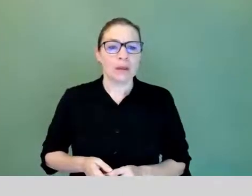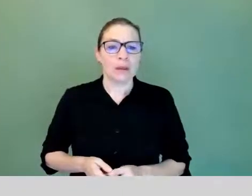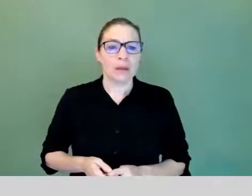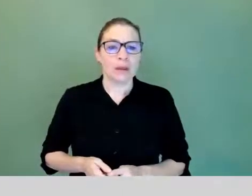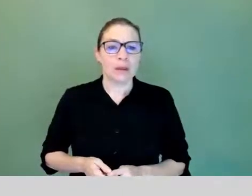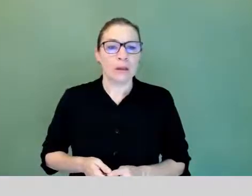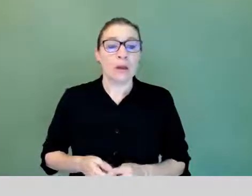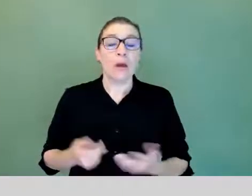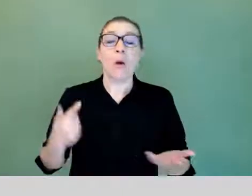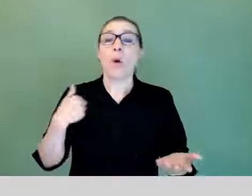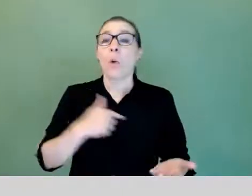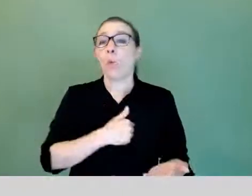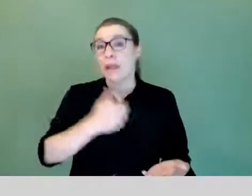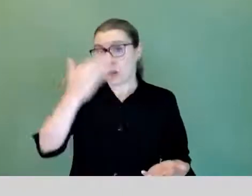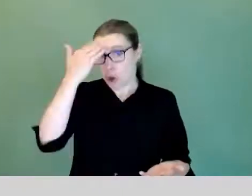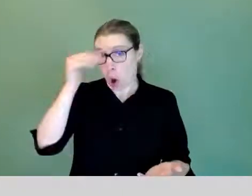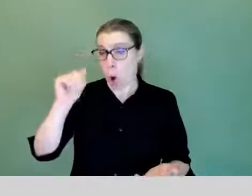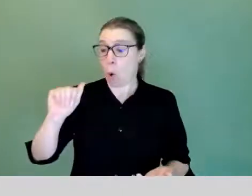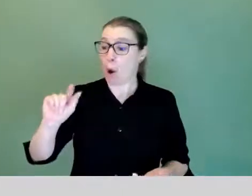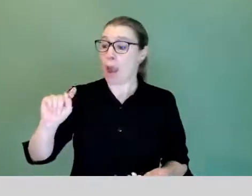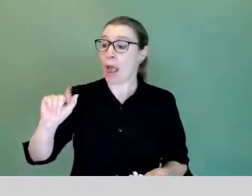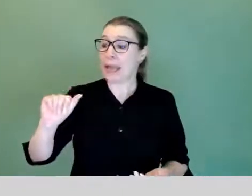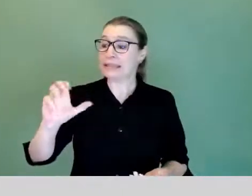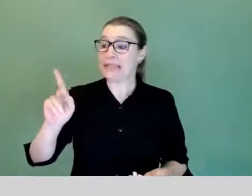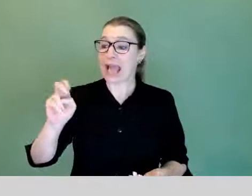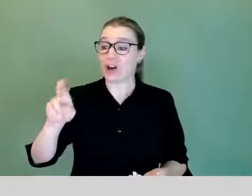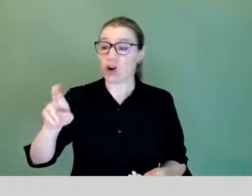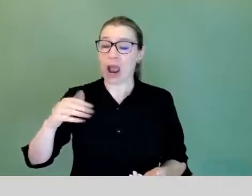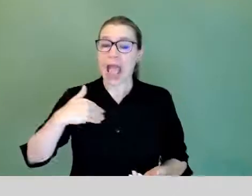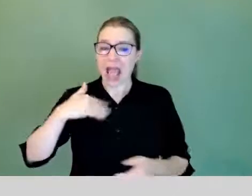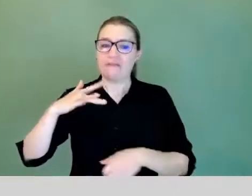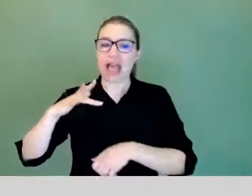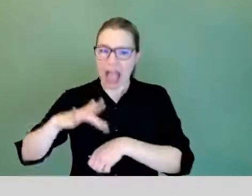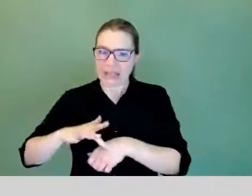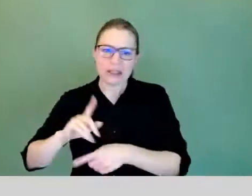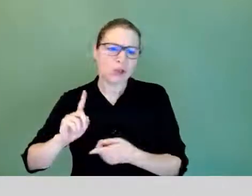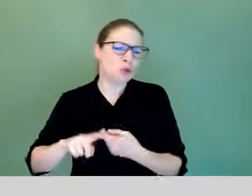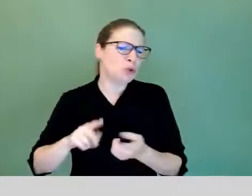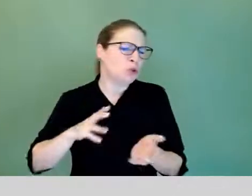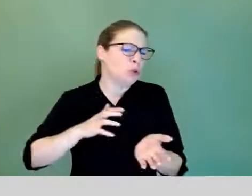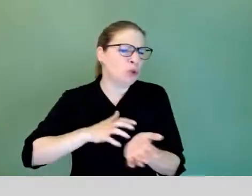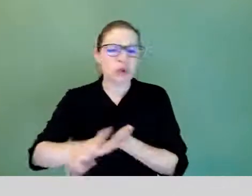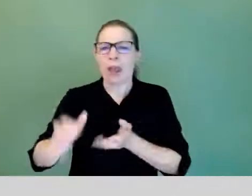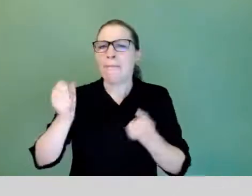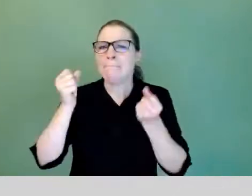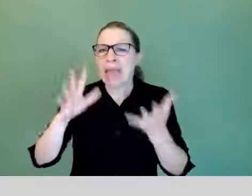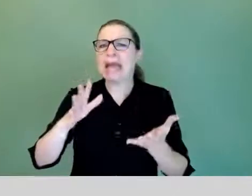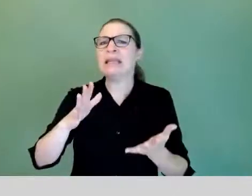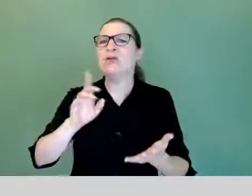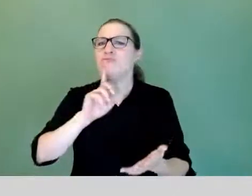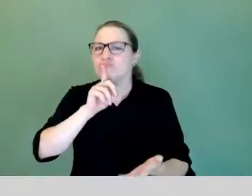So we know that the attackers have access to the hundreds and millions of valid user names